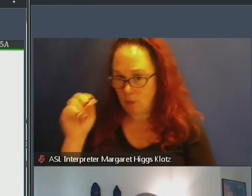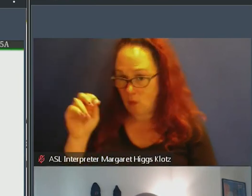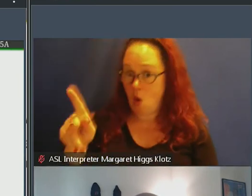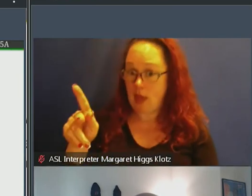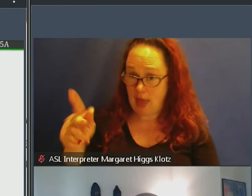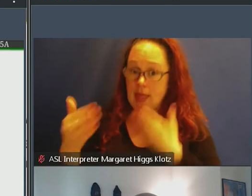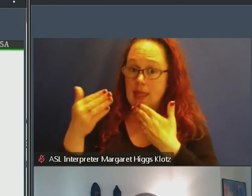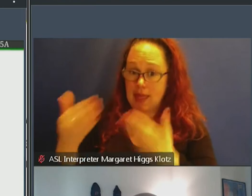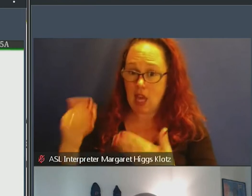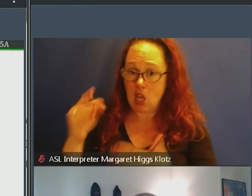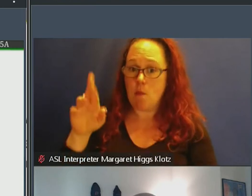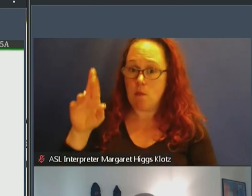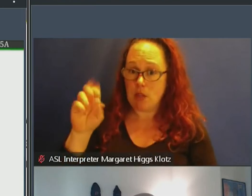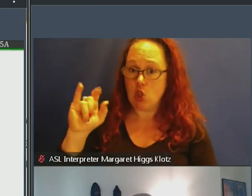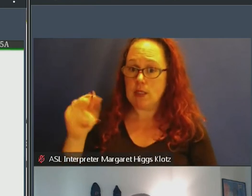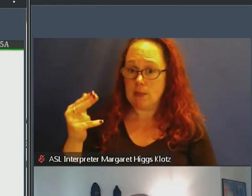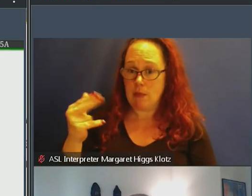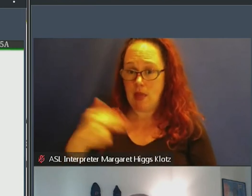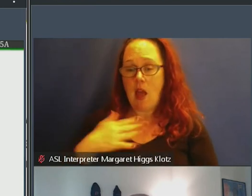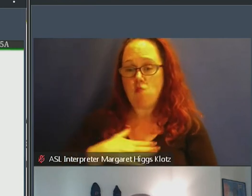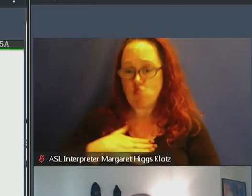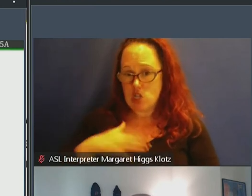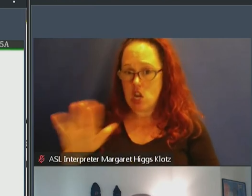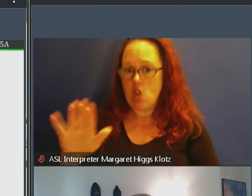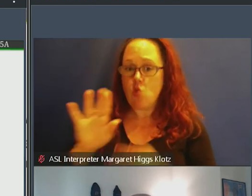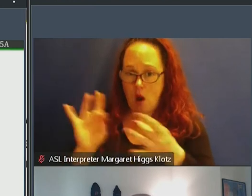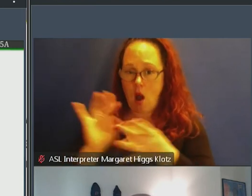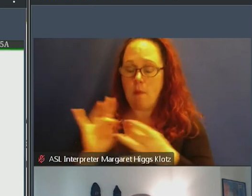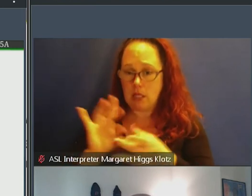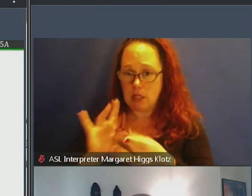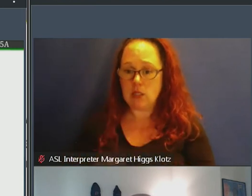Smith. I greatly appreciate your comments. Okay.